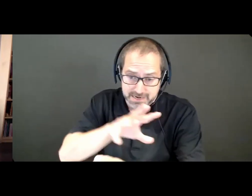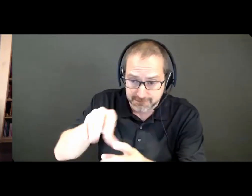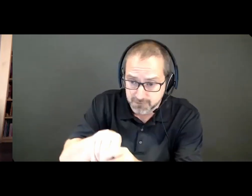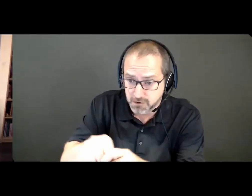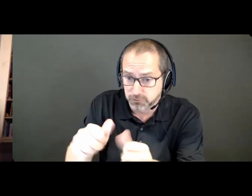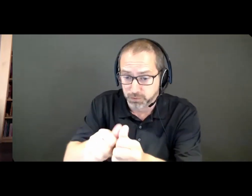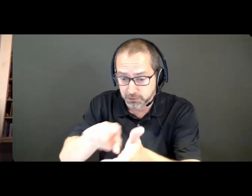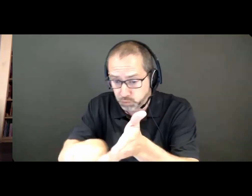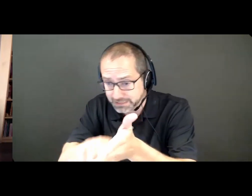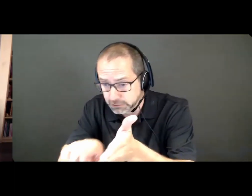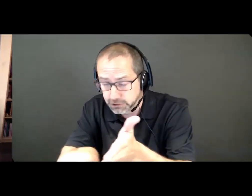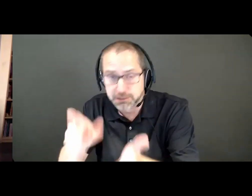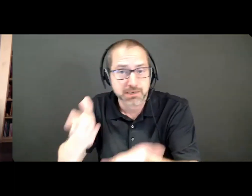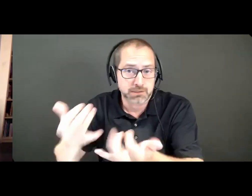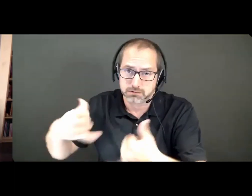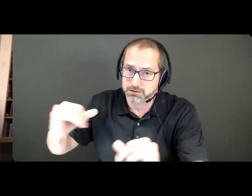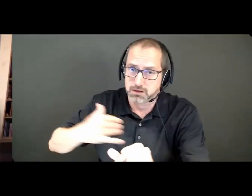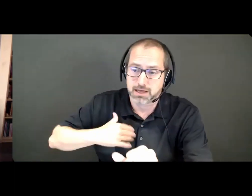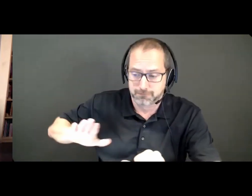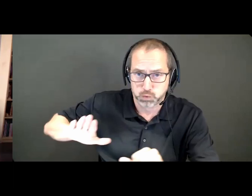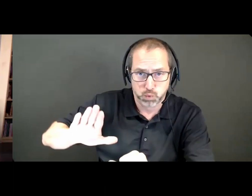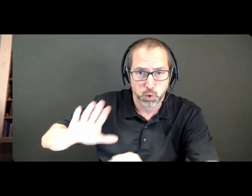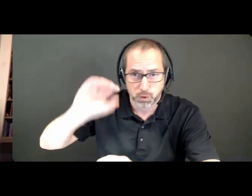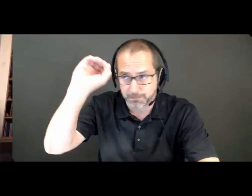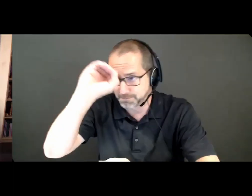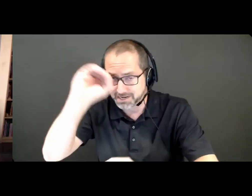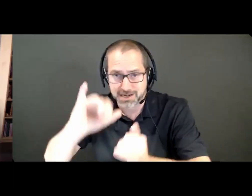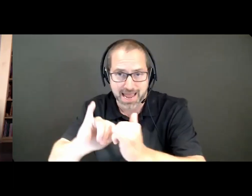well have an opinion on what we should be doing the field of disability and rehabilitation.